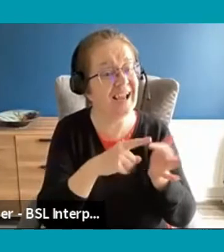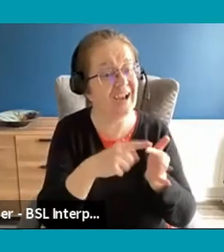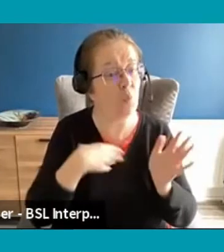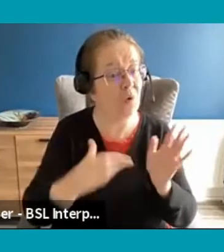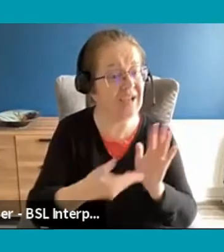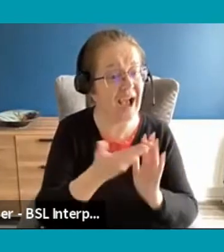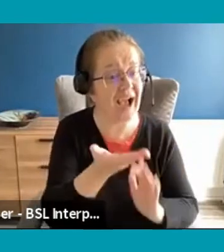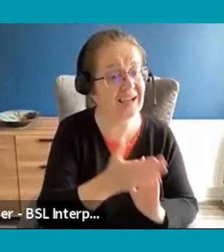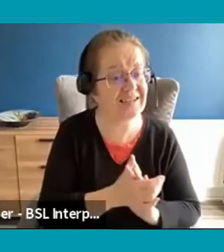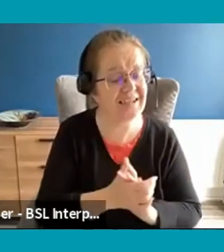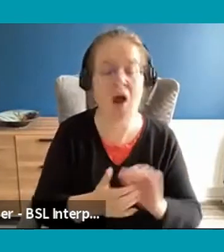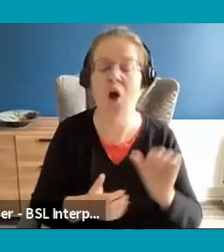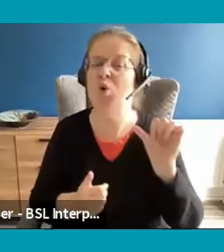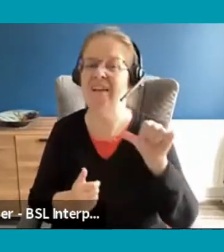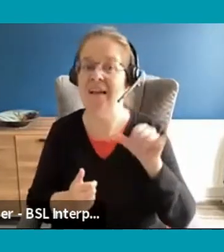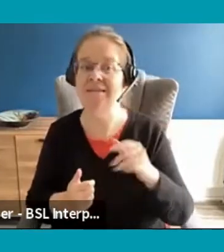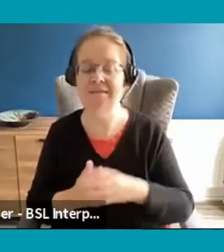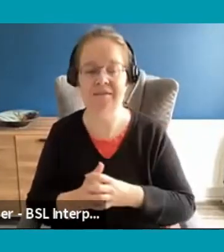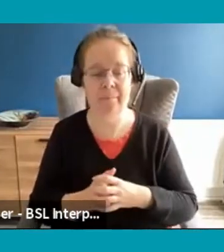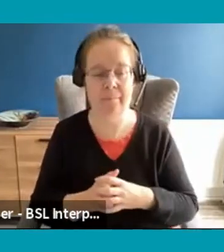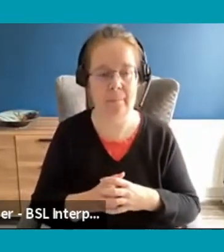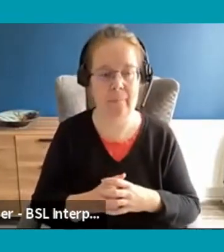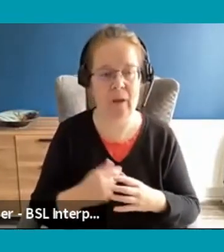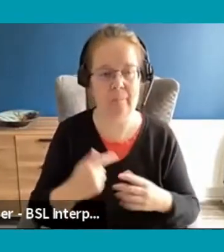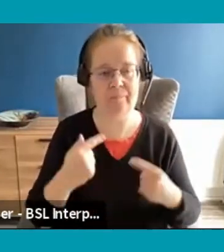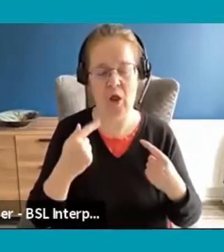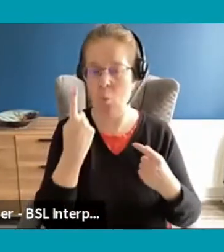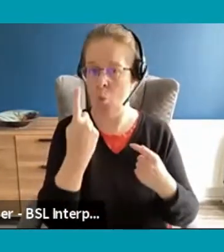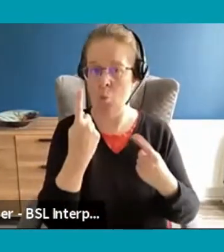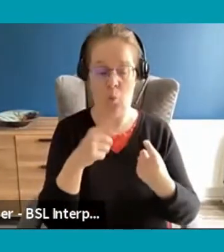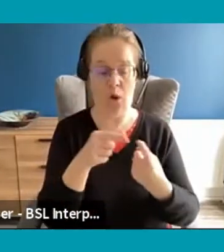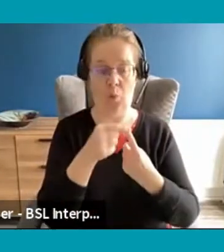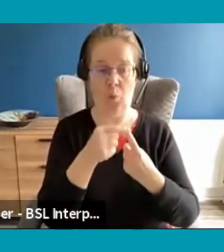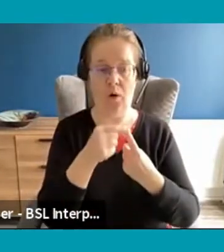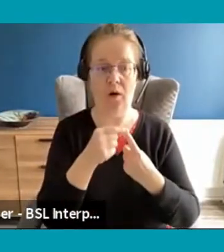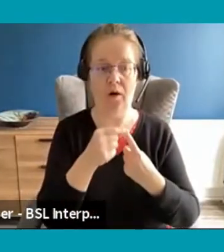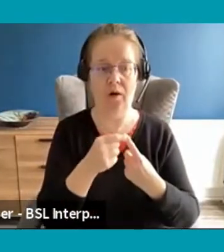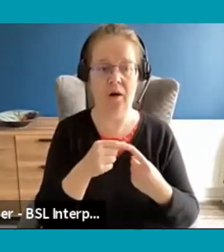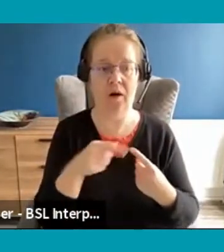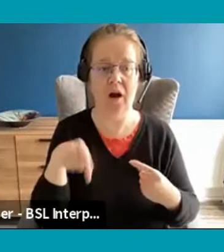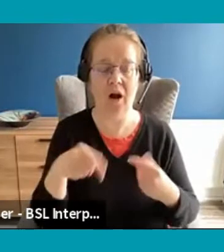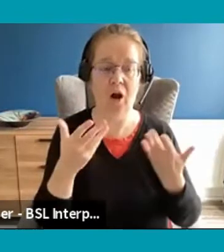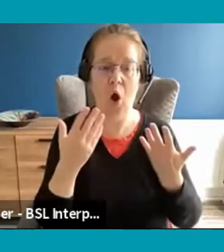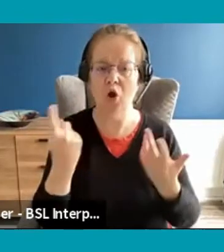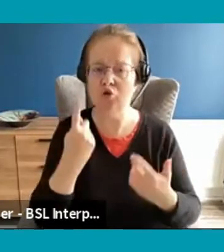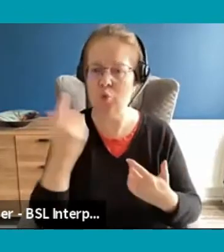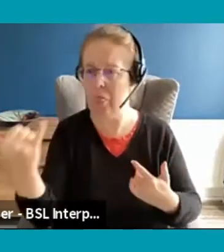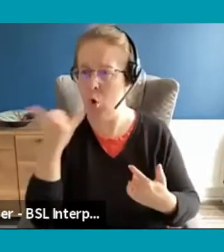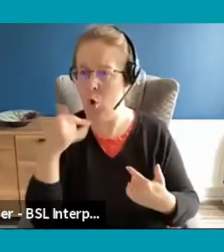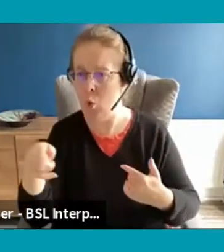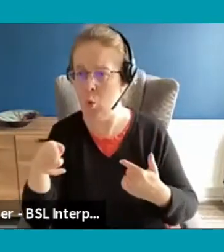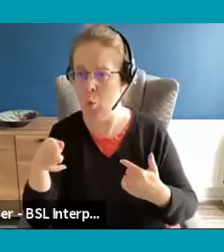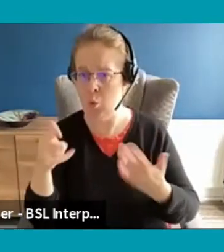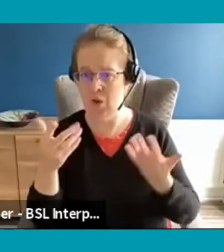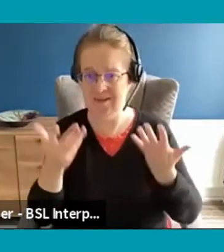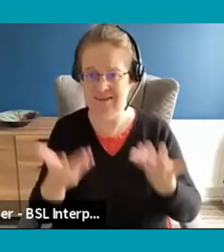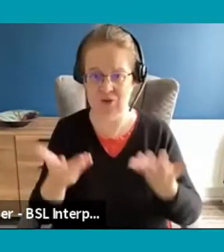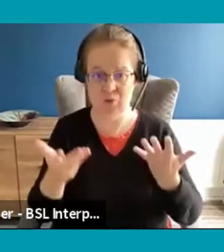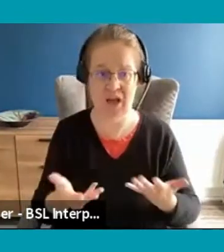Yeah, just a couple of things really Rosa and Katie. One, if anybody, on the call today who is interested in driving? What we call the big line of vehicles.